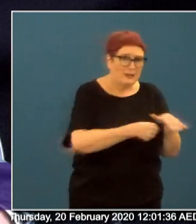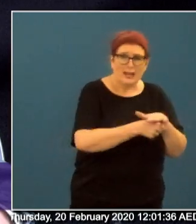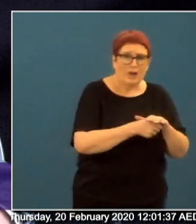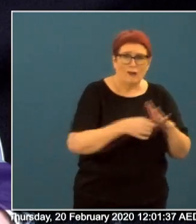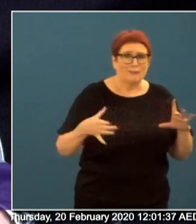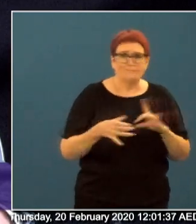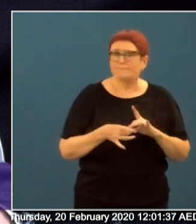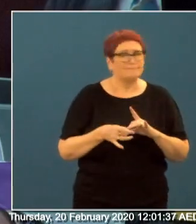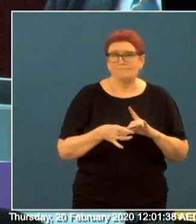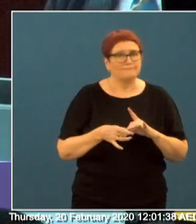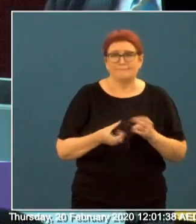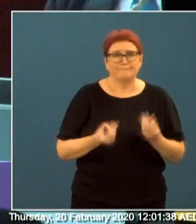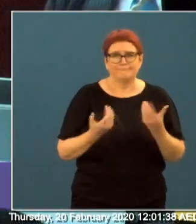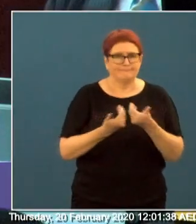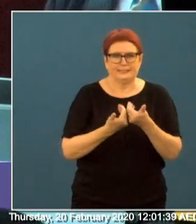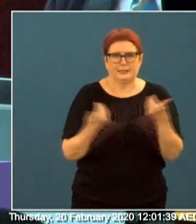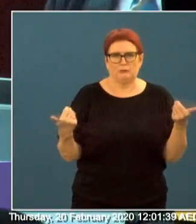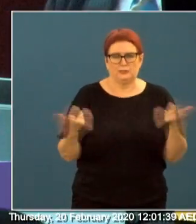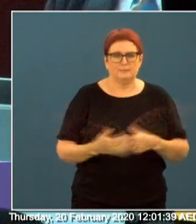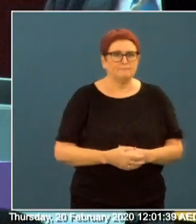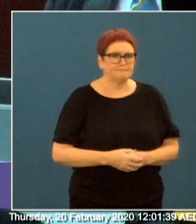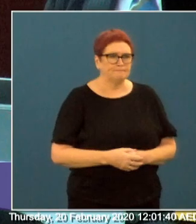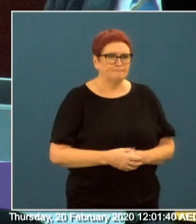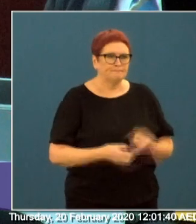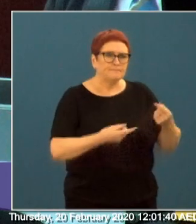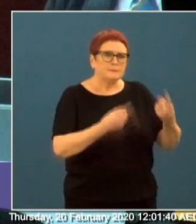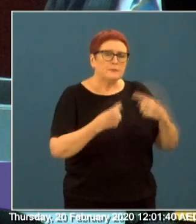Right. The next area is problematic feeding behaviours.